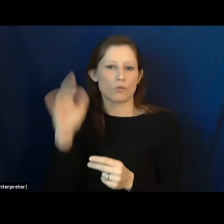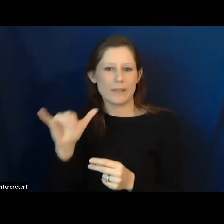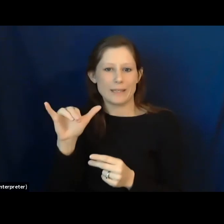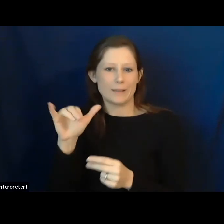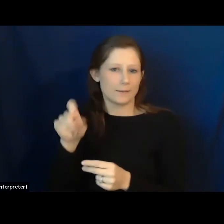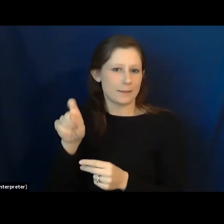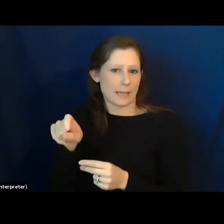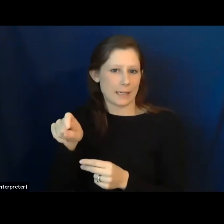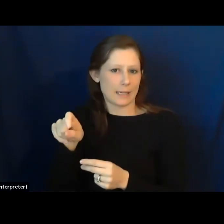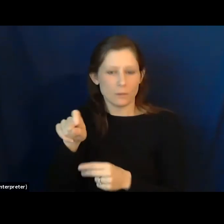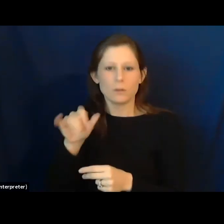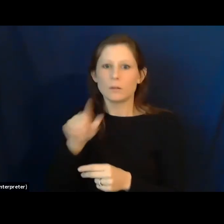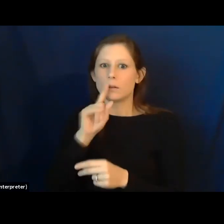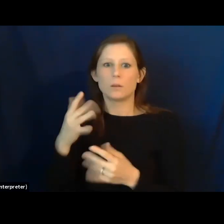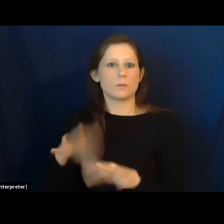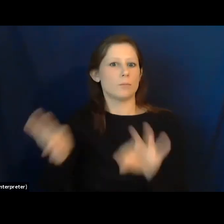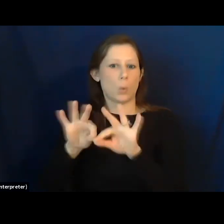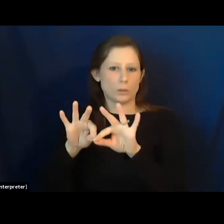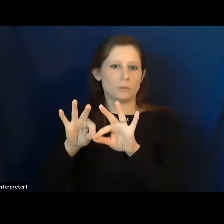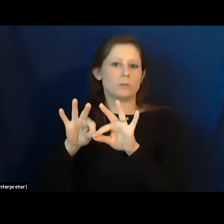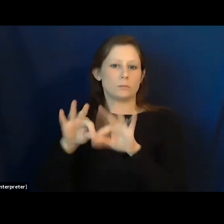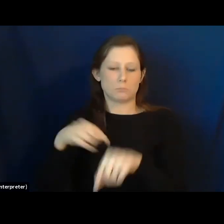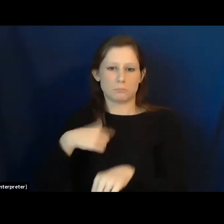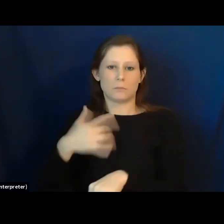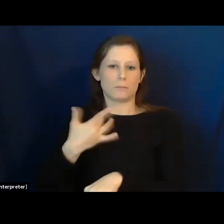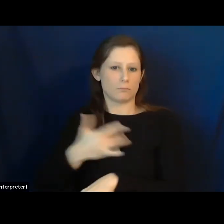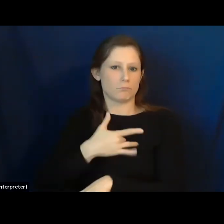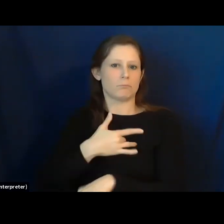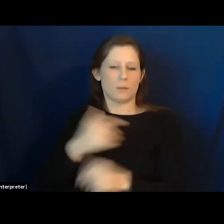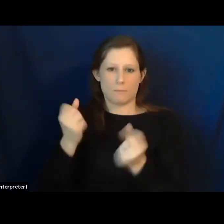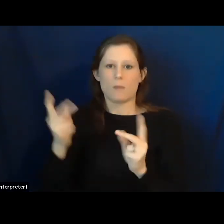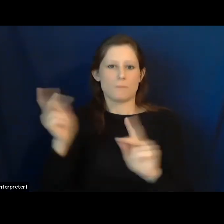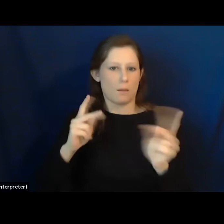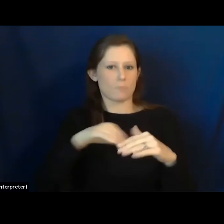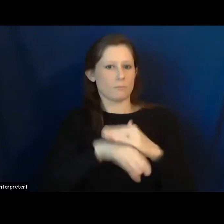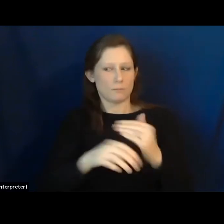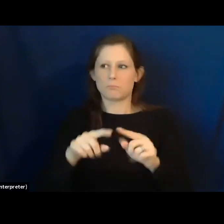to me, because we do have a lot of people that come in, like I said, with all different